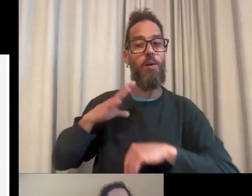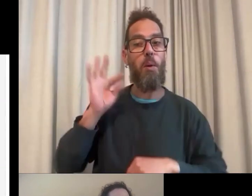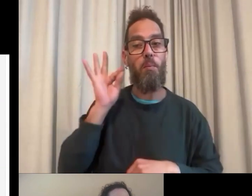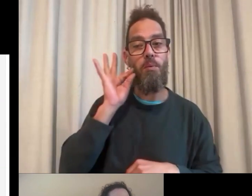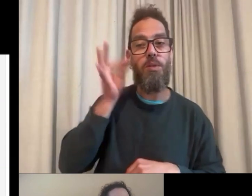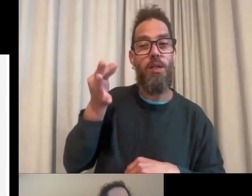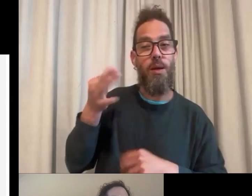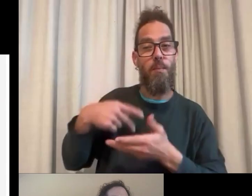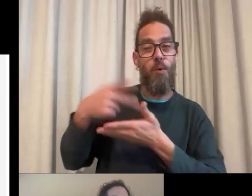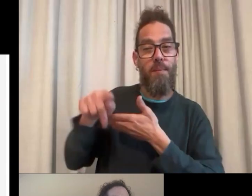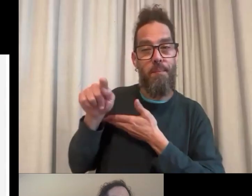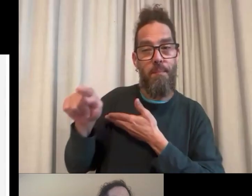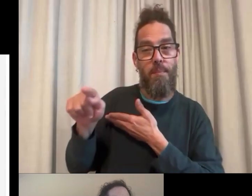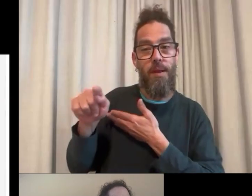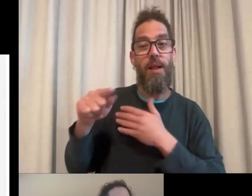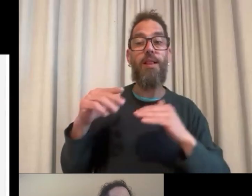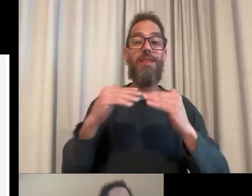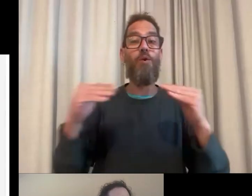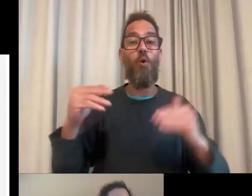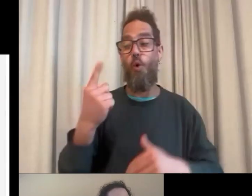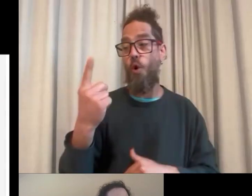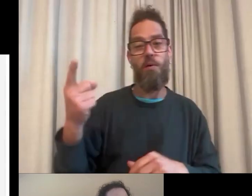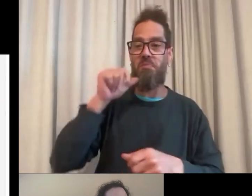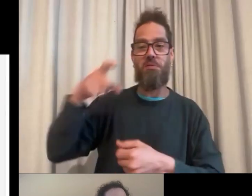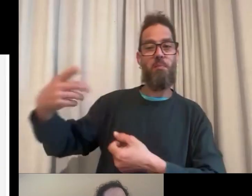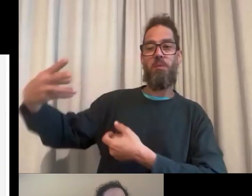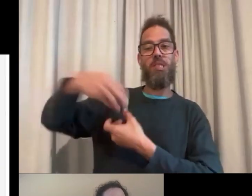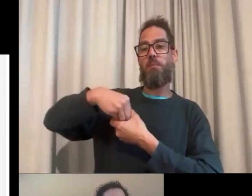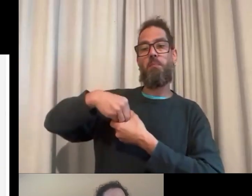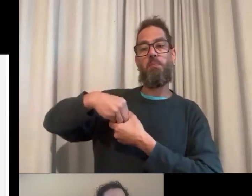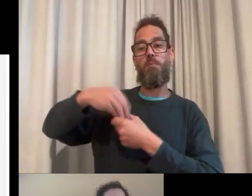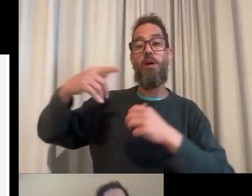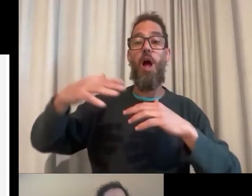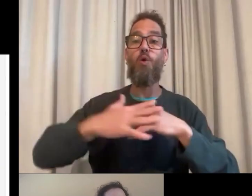are exempt from what's called for in the Phase 1 Regulations.